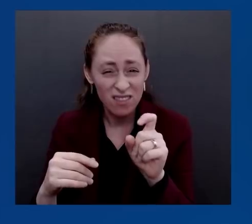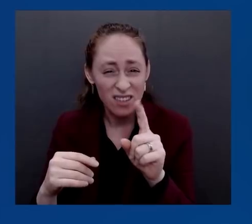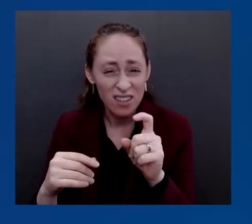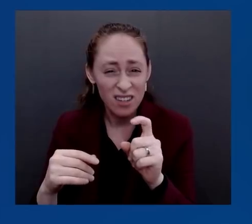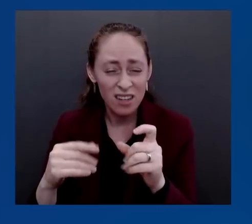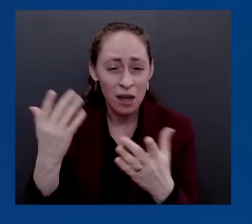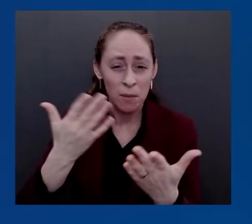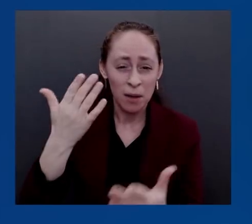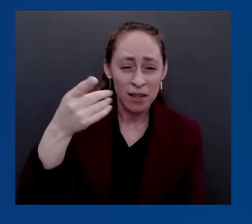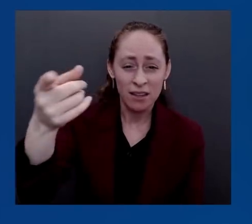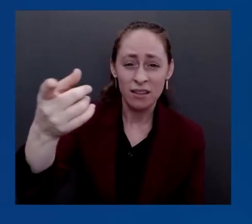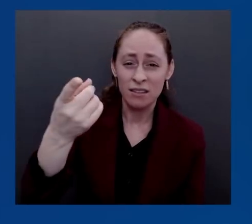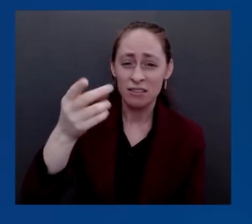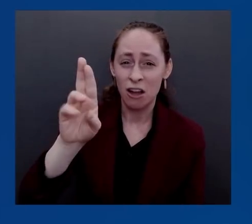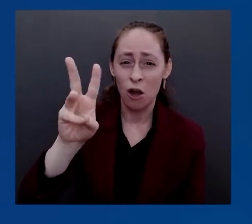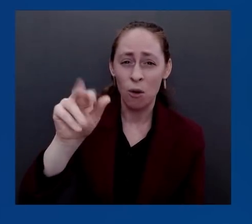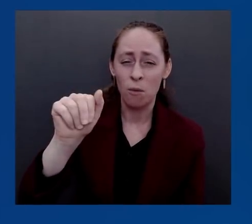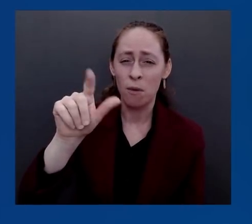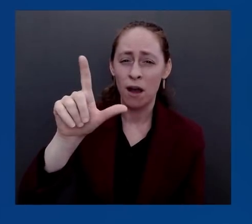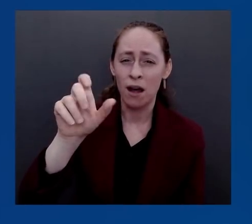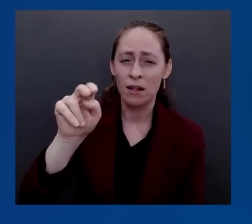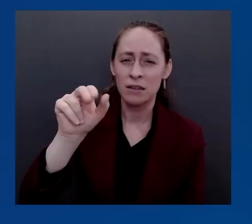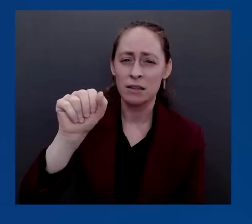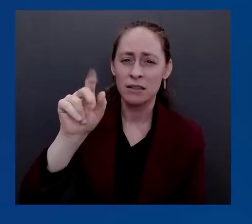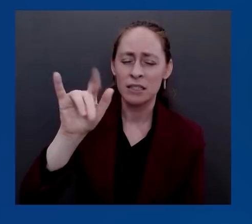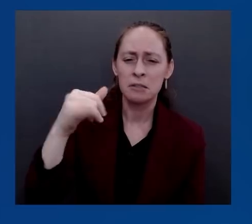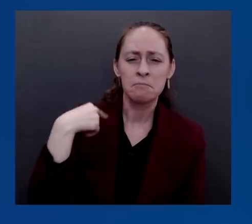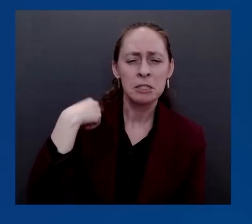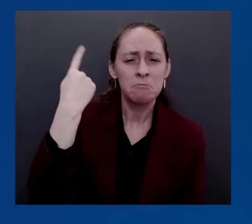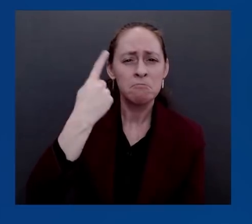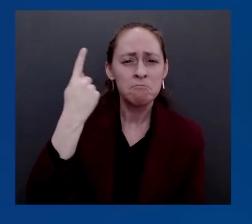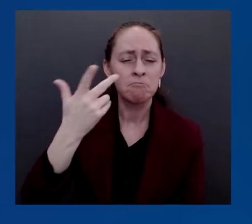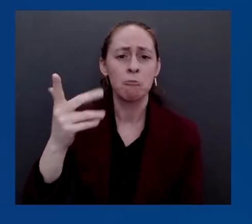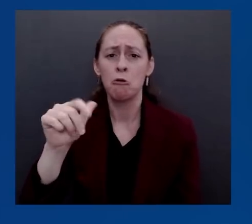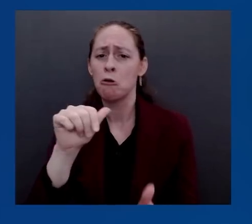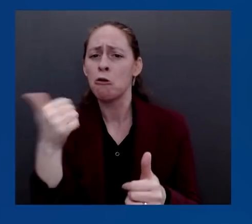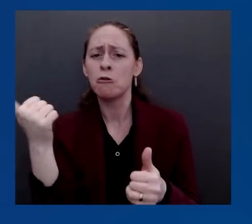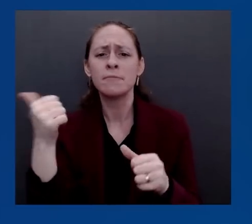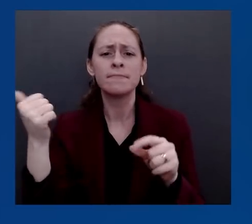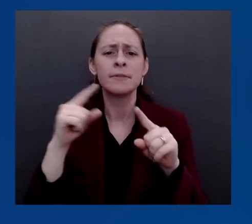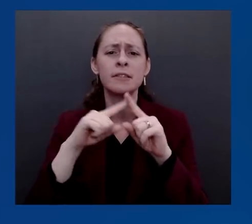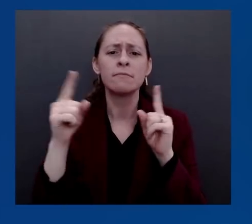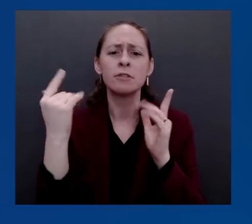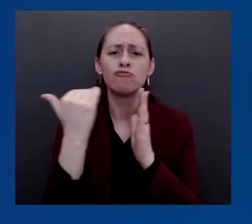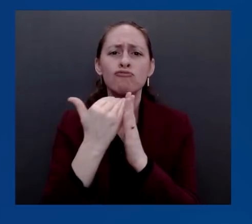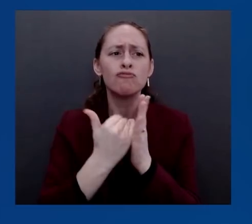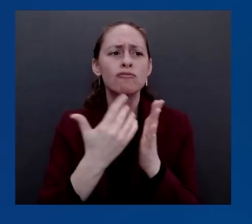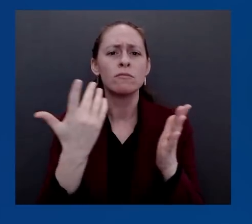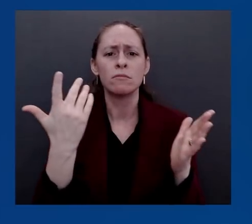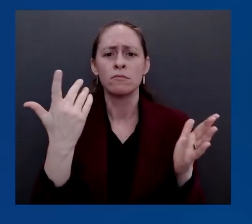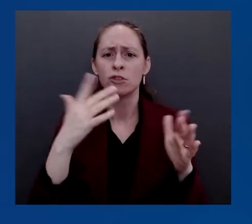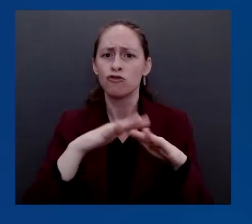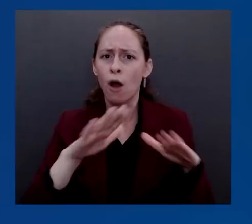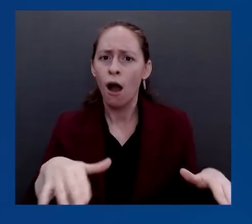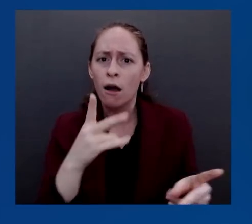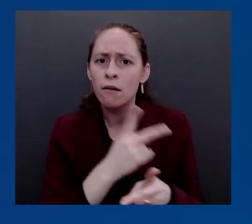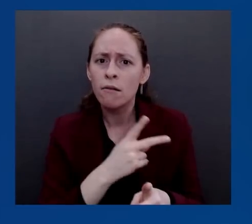on test-to-stay for a daycare, as in childcare centers? That's something some parents have pushed for because, right now, a lot of daycares shut down